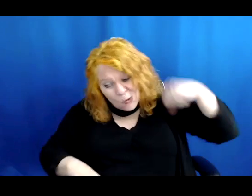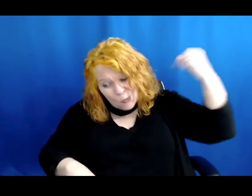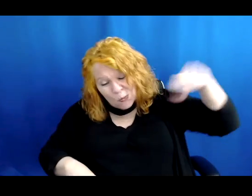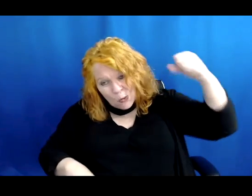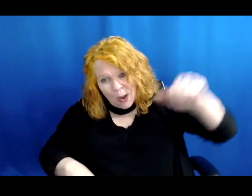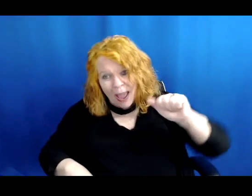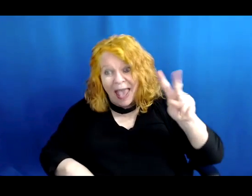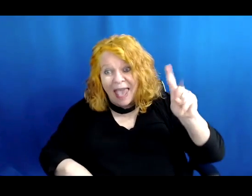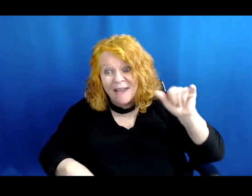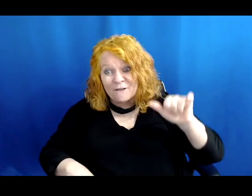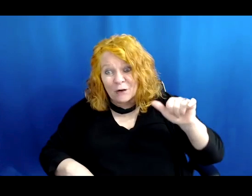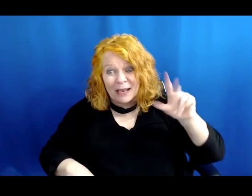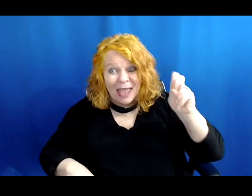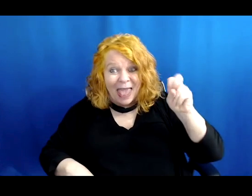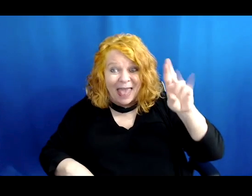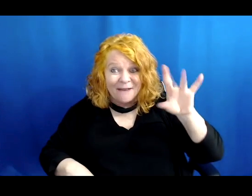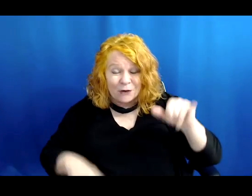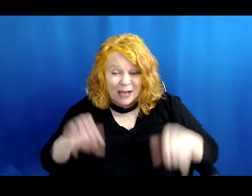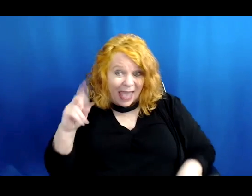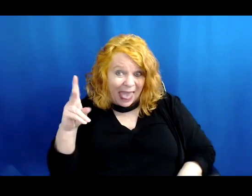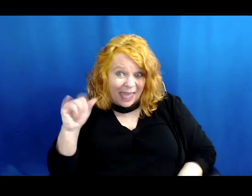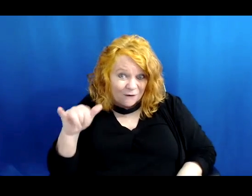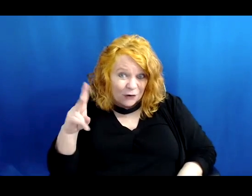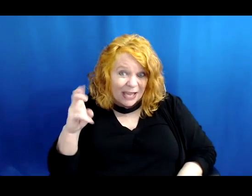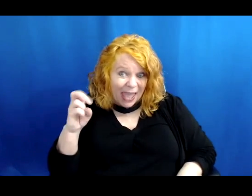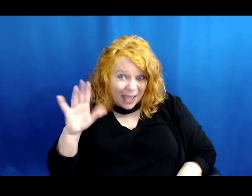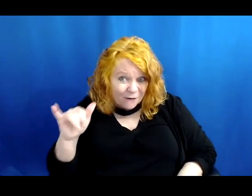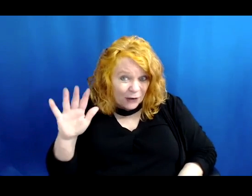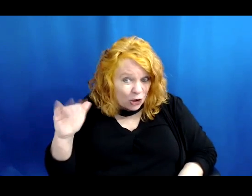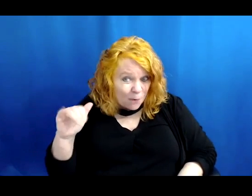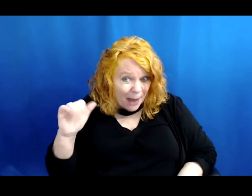Avery, Avery, goodbye Avery! Avery, Avery, Goodbye Avery!